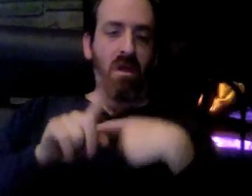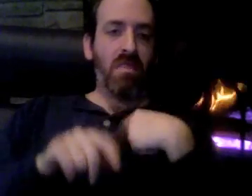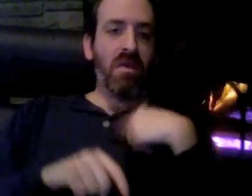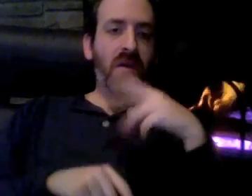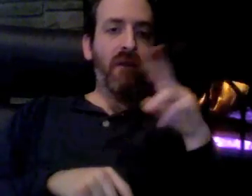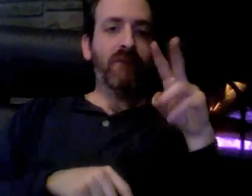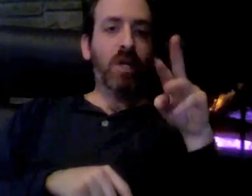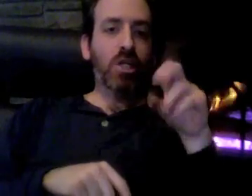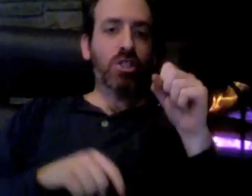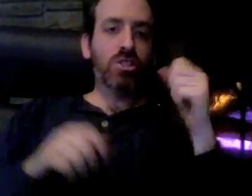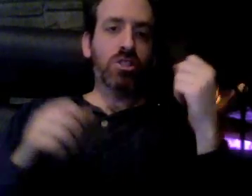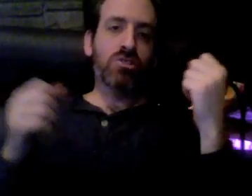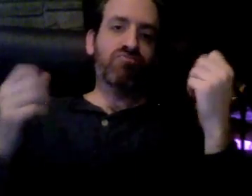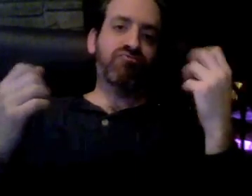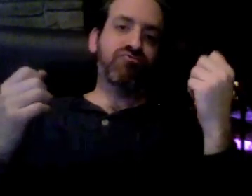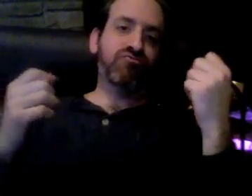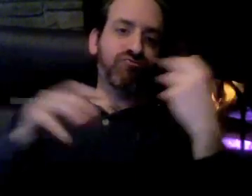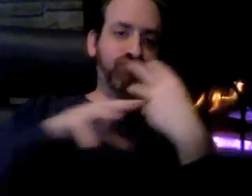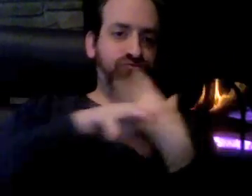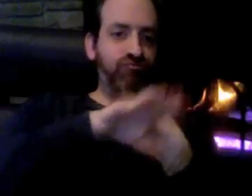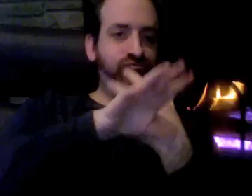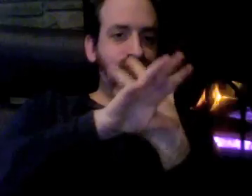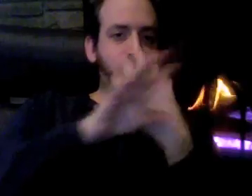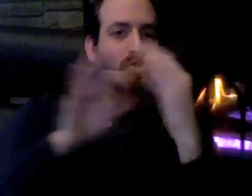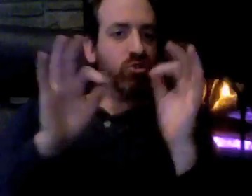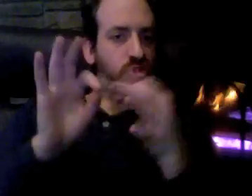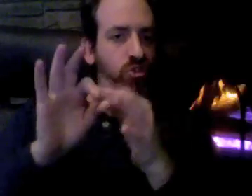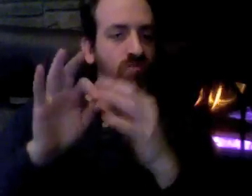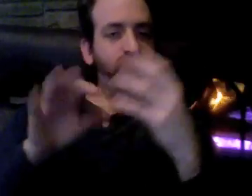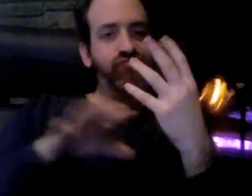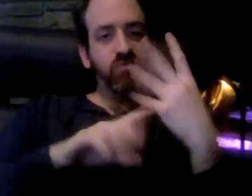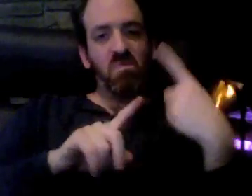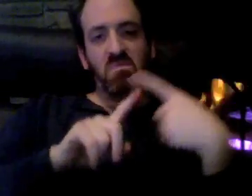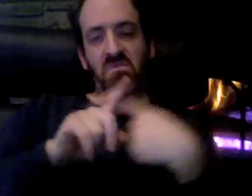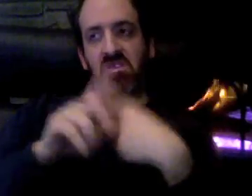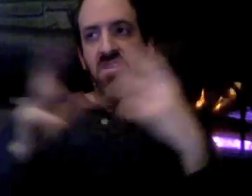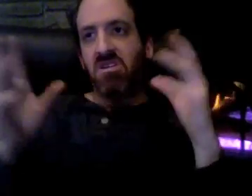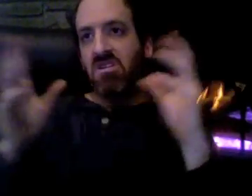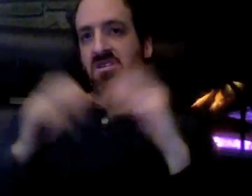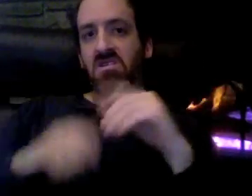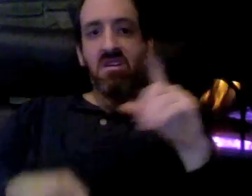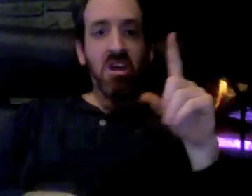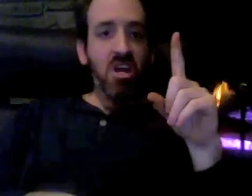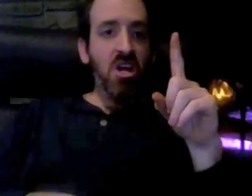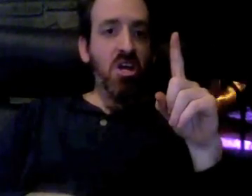For example, I use VRS for a month which generated 150 minutes.